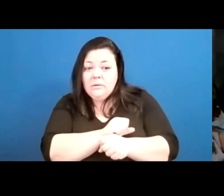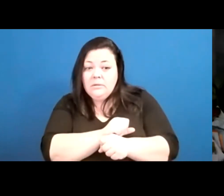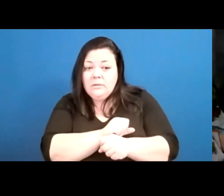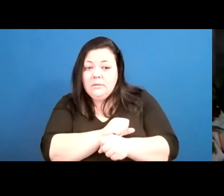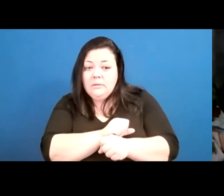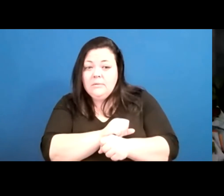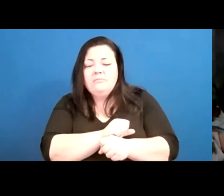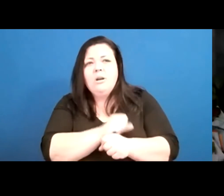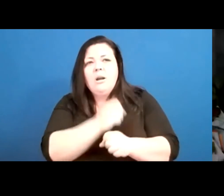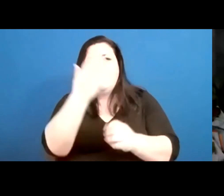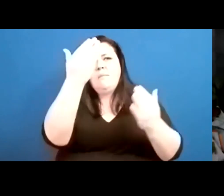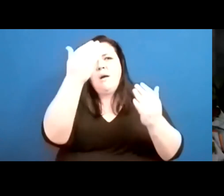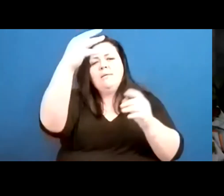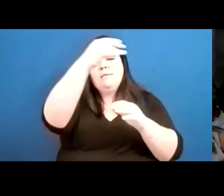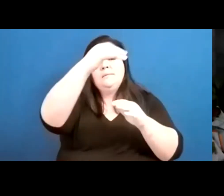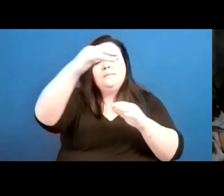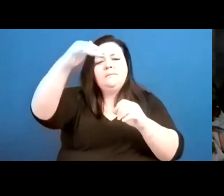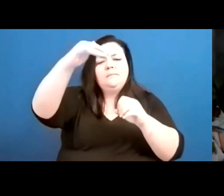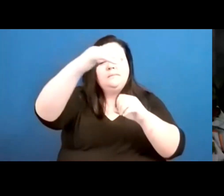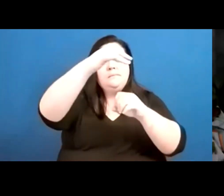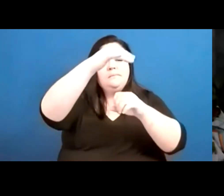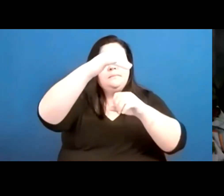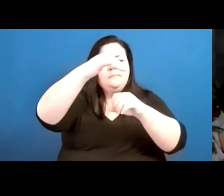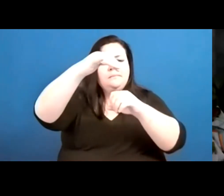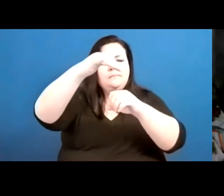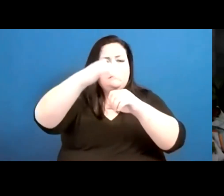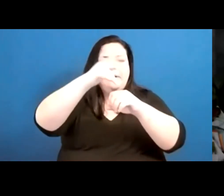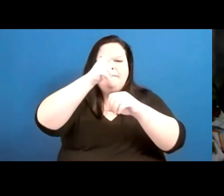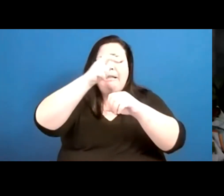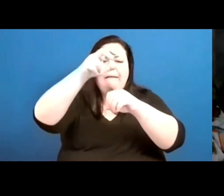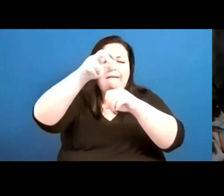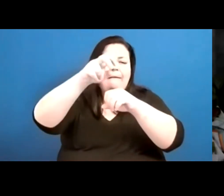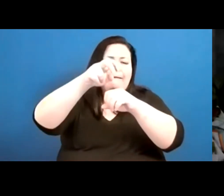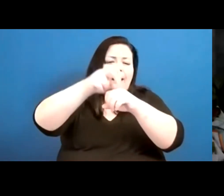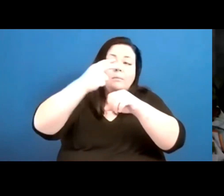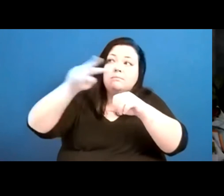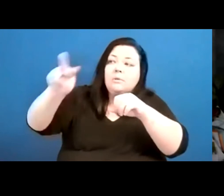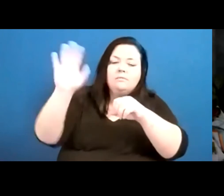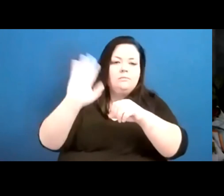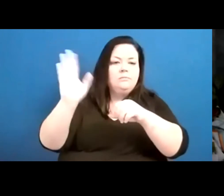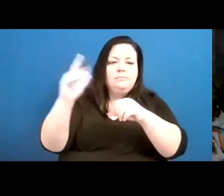Settle on my slick skin // you mayfly don’t look away // Nothing’s waiting